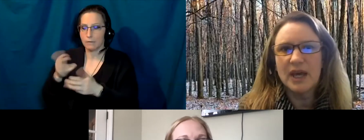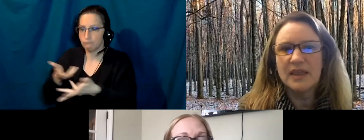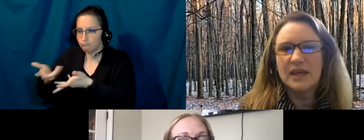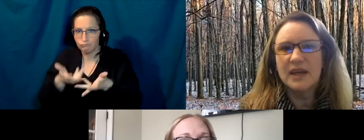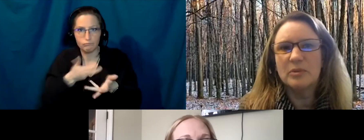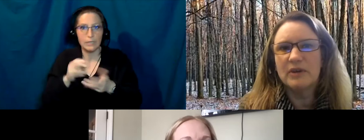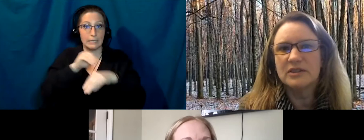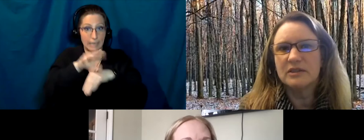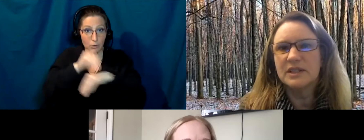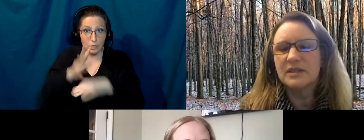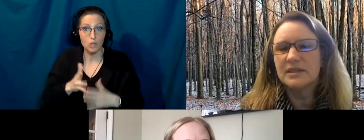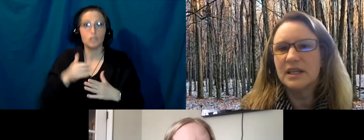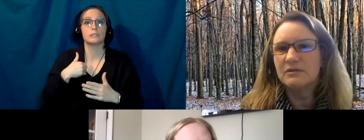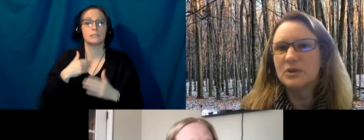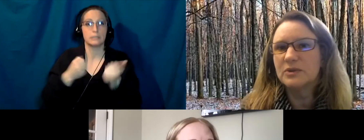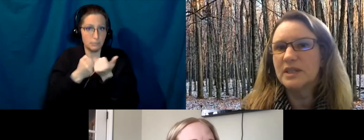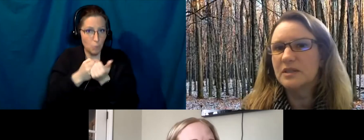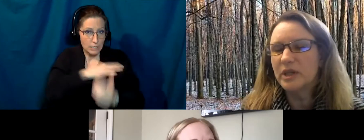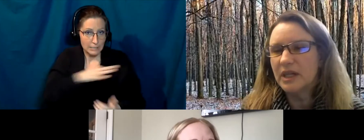staff and then they provide services to individuals